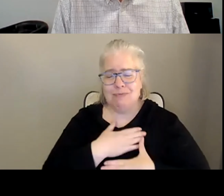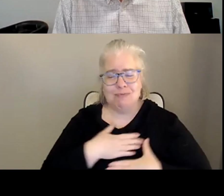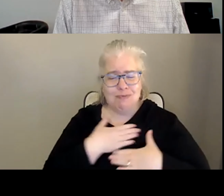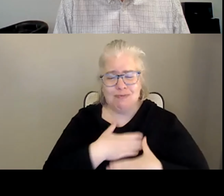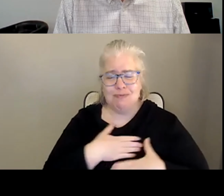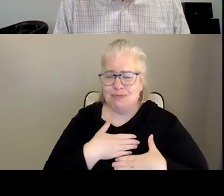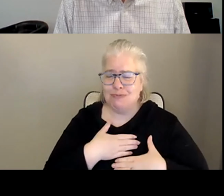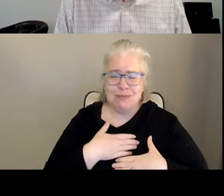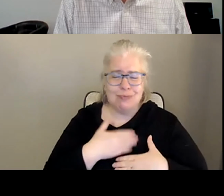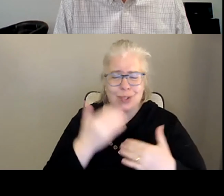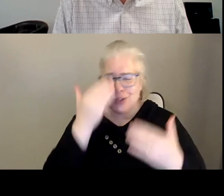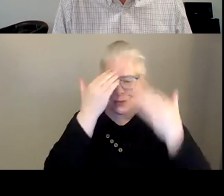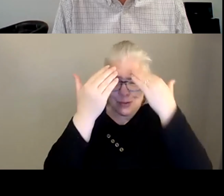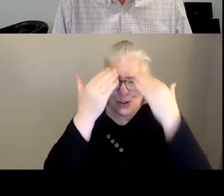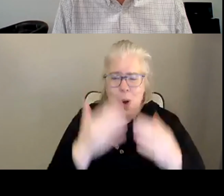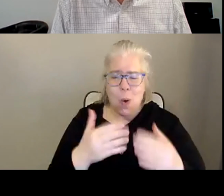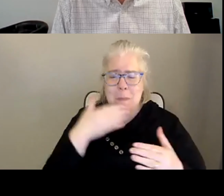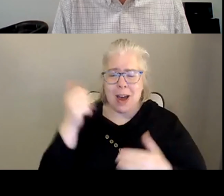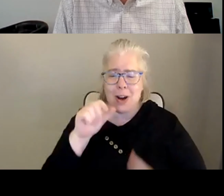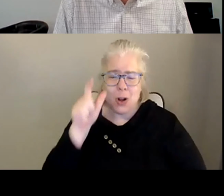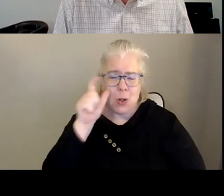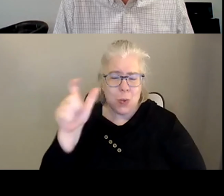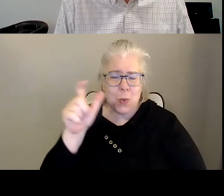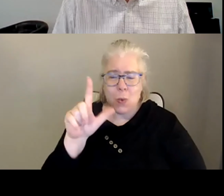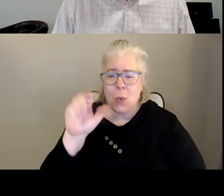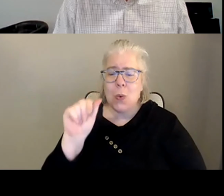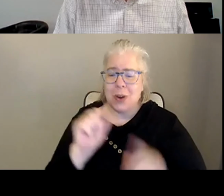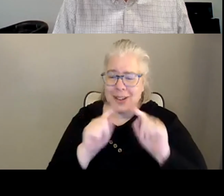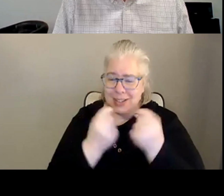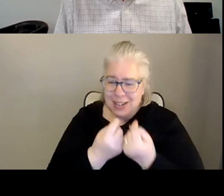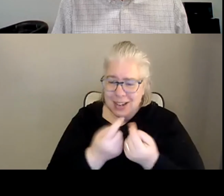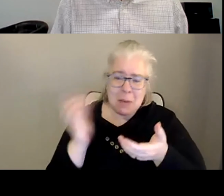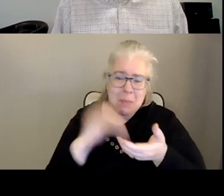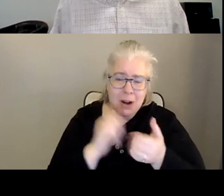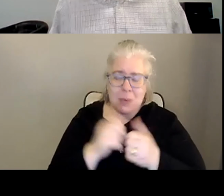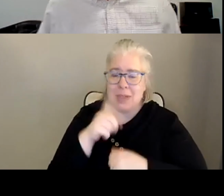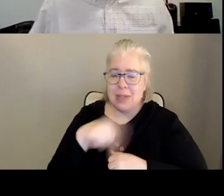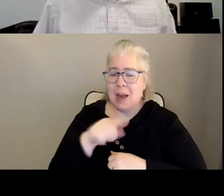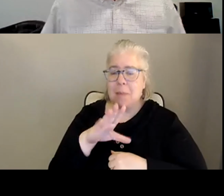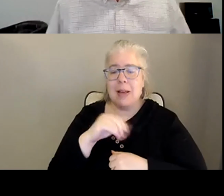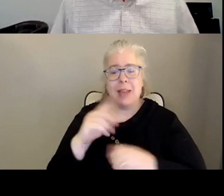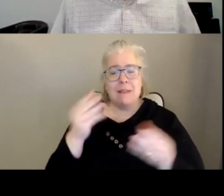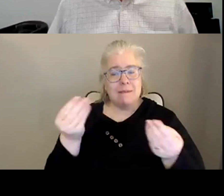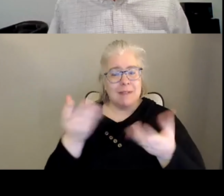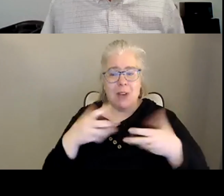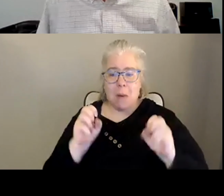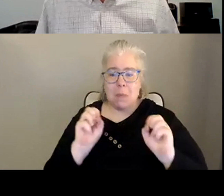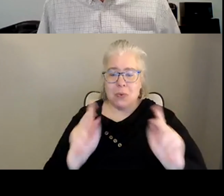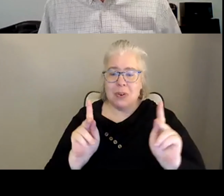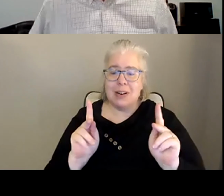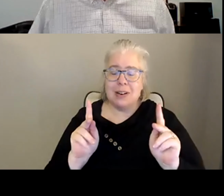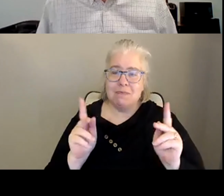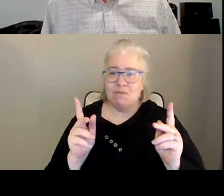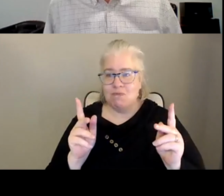over the last few months and partnering with them. And they've given me this opportunity to showcase them.